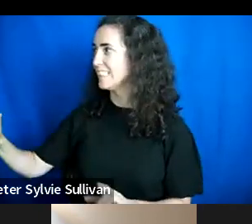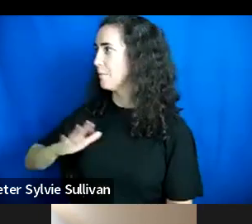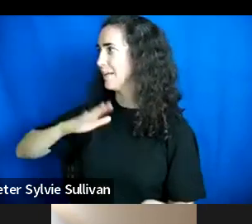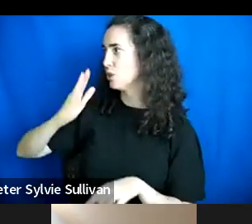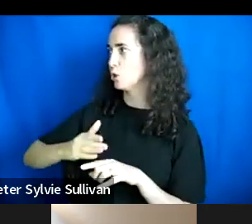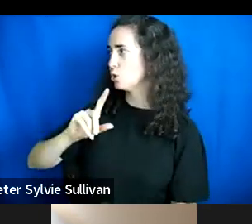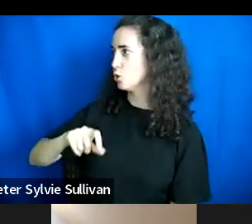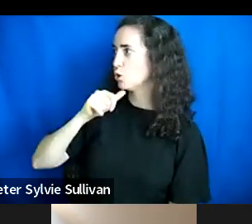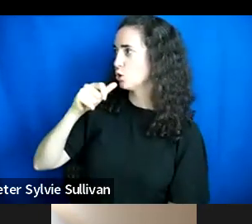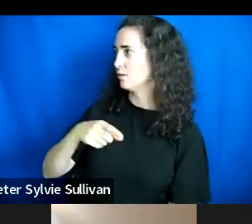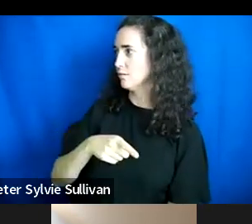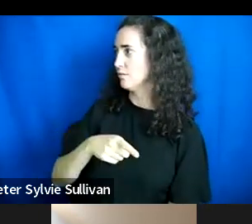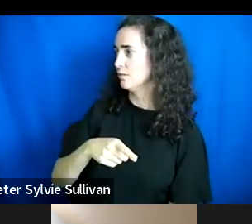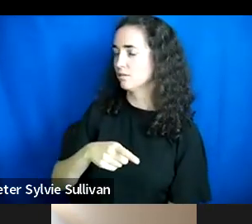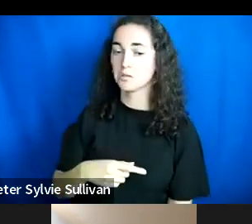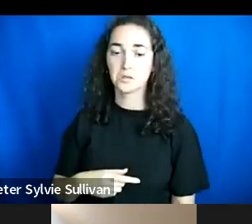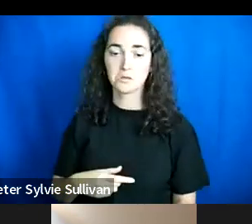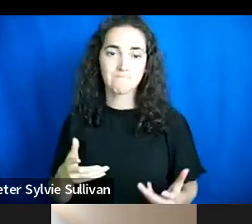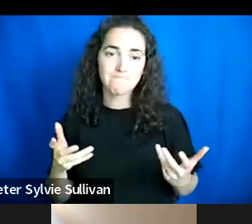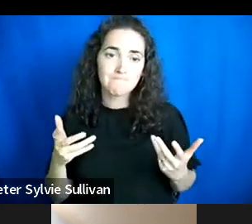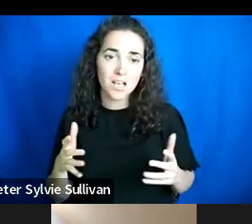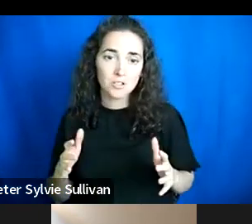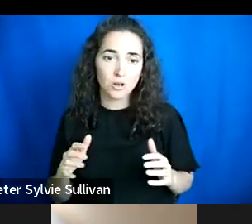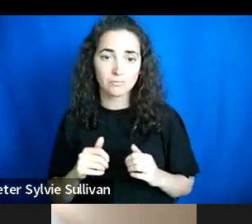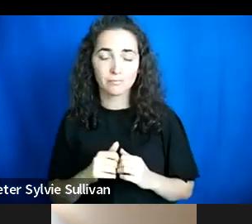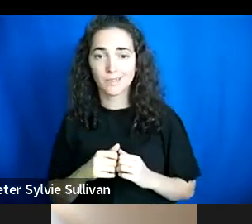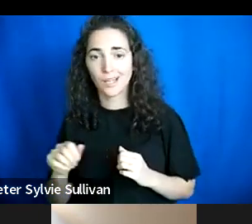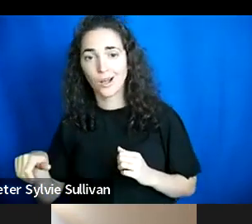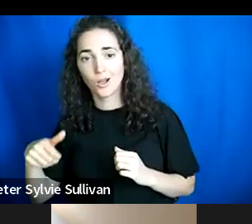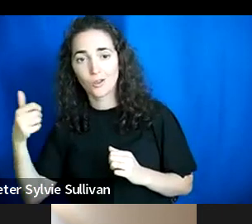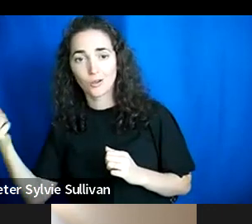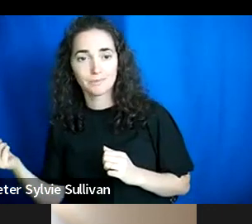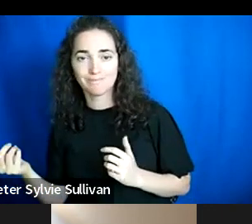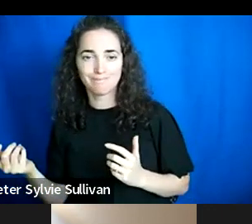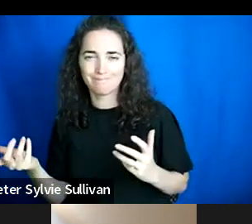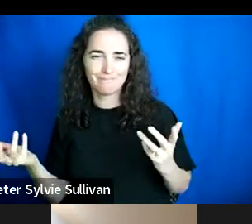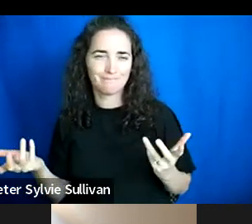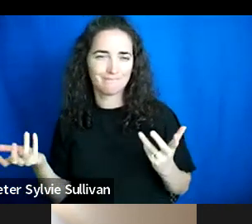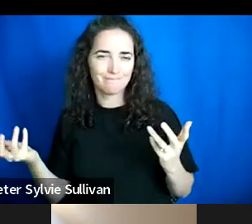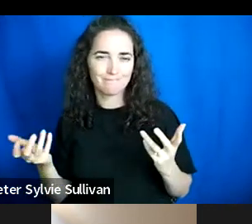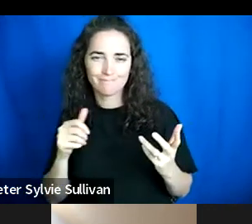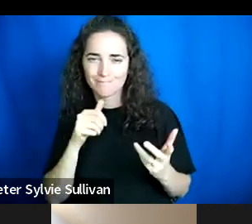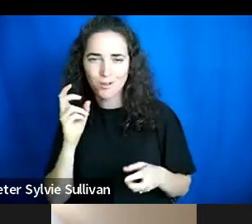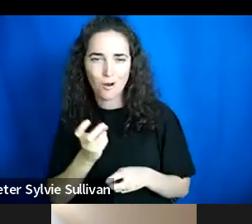I don't really have that much difficulty you know with other dads.